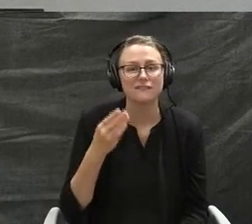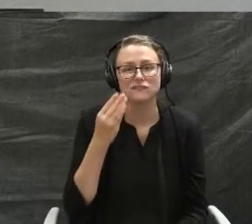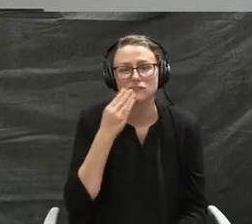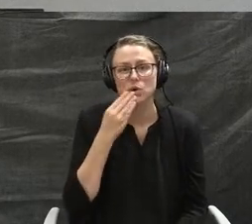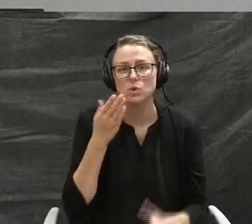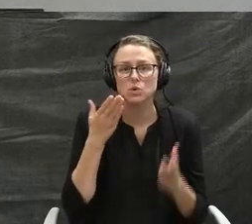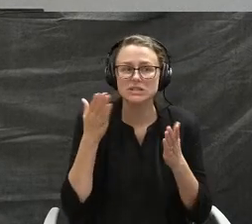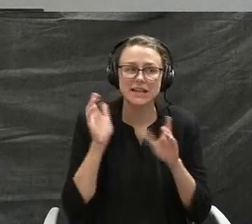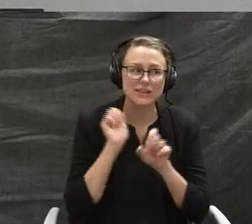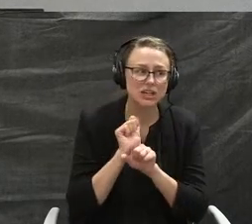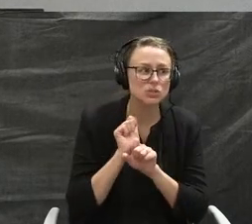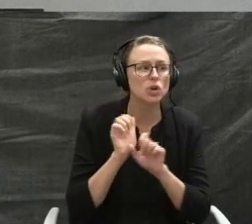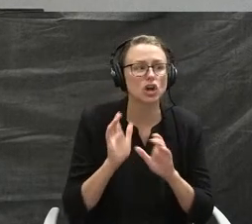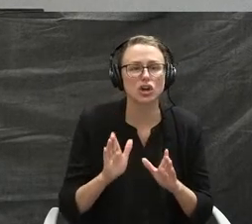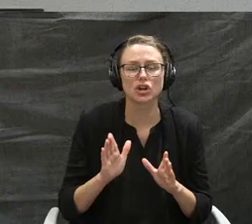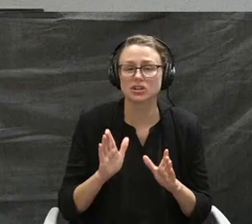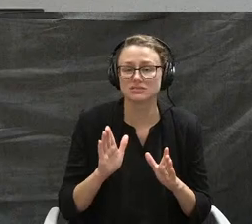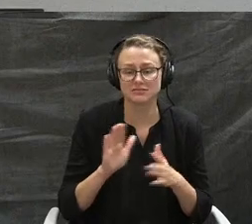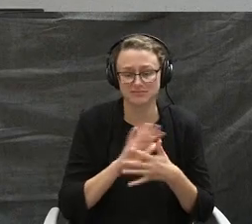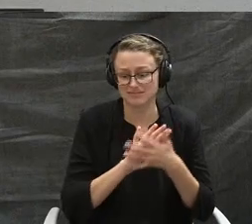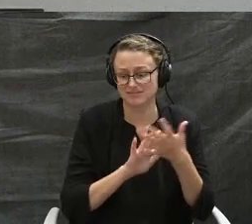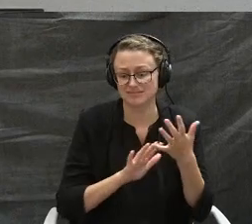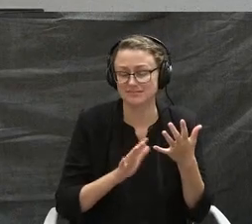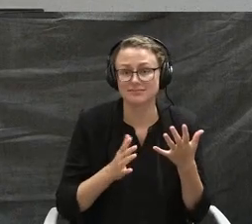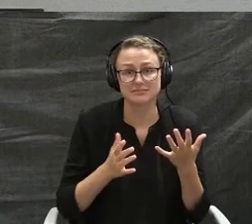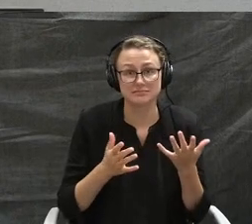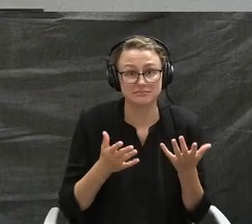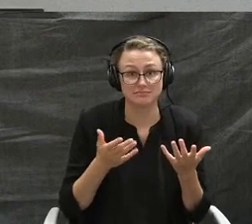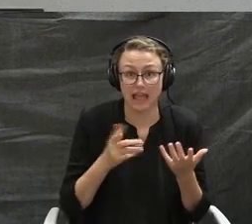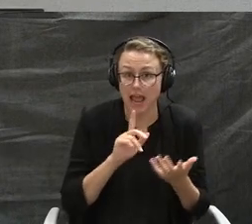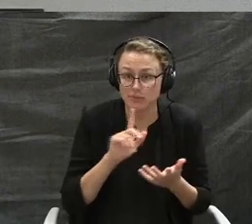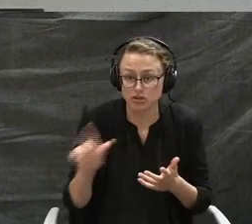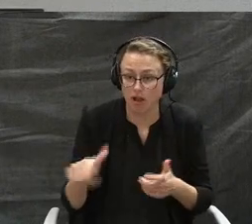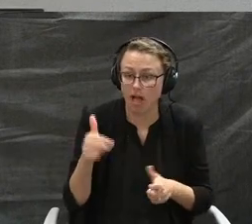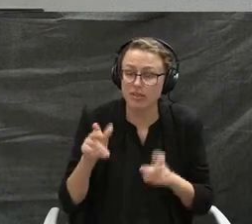who might be uncertain about coming back. So we've already